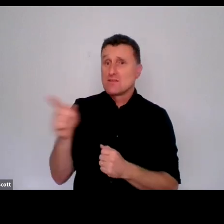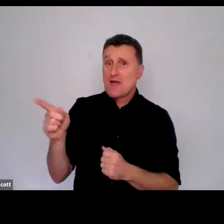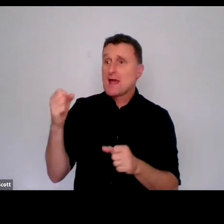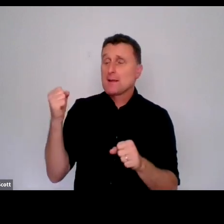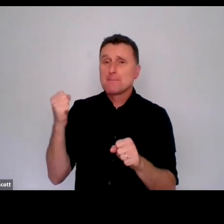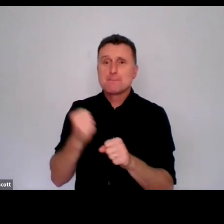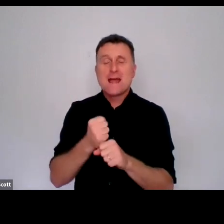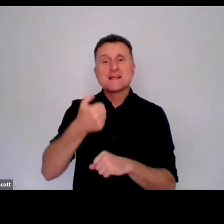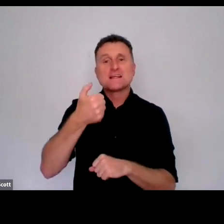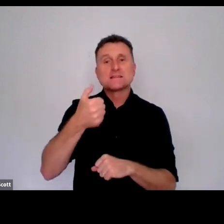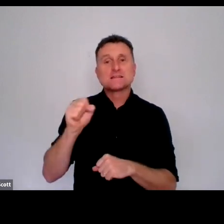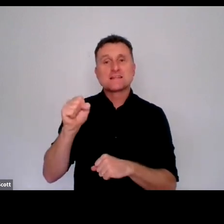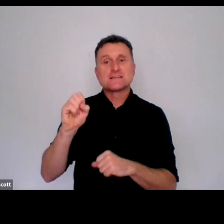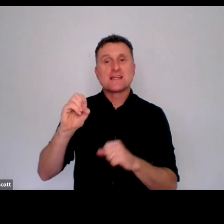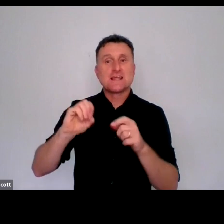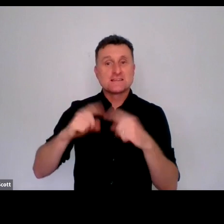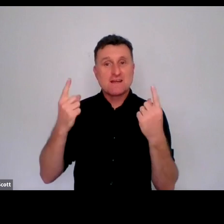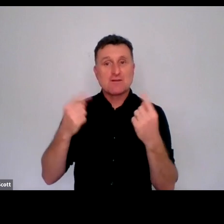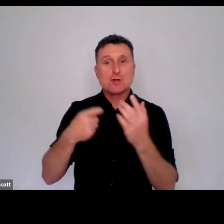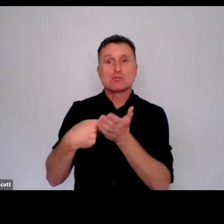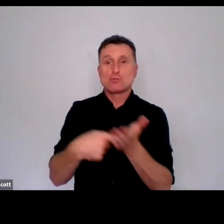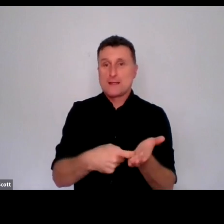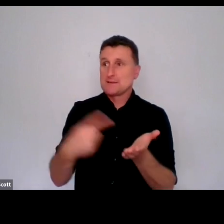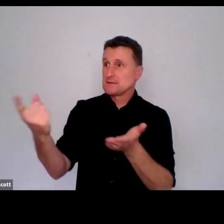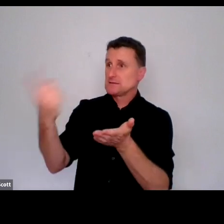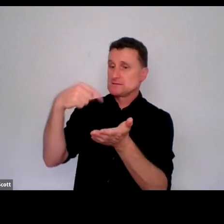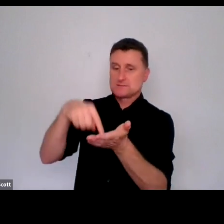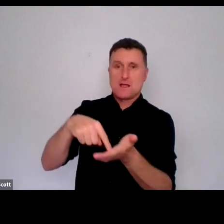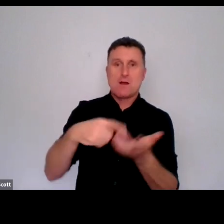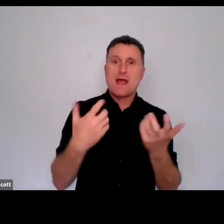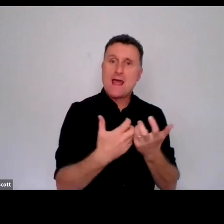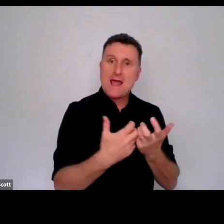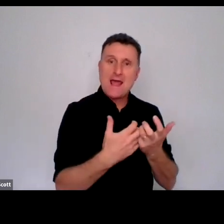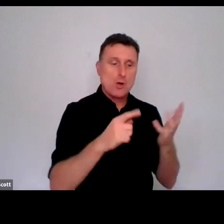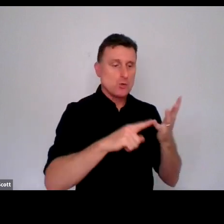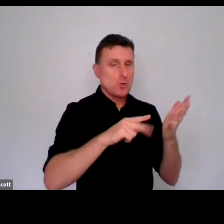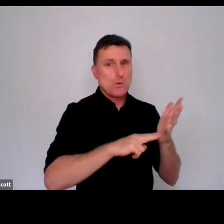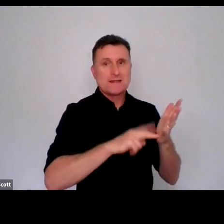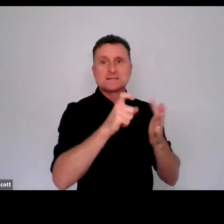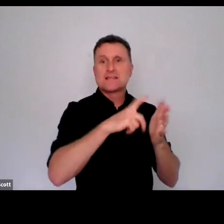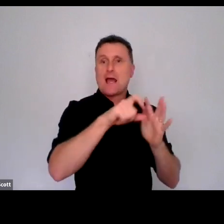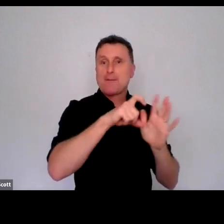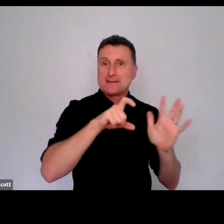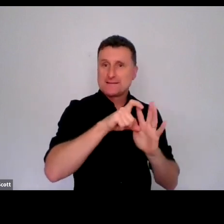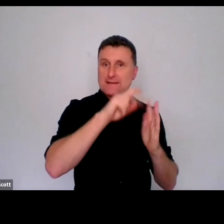to New Zealand on how we can improve compliance with the CRPD. So in March next year,